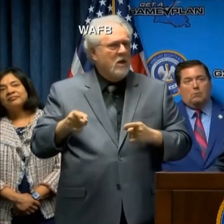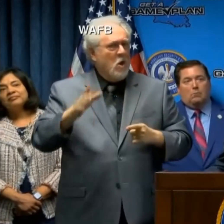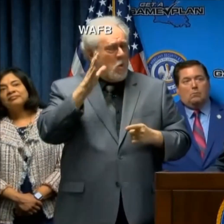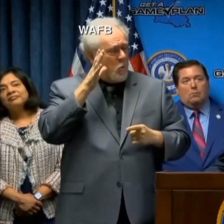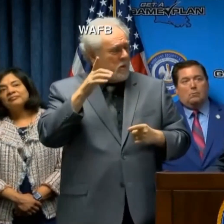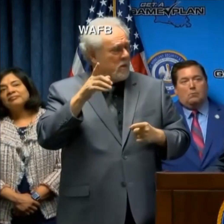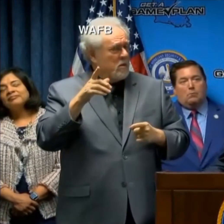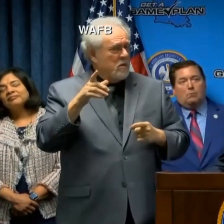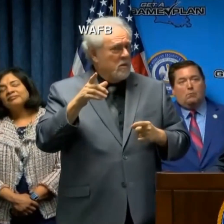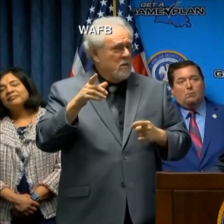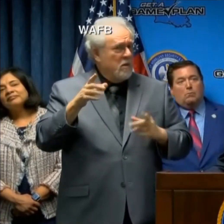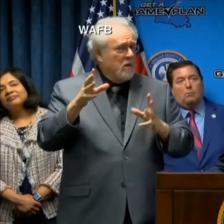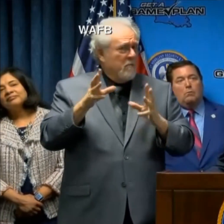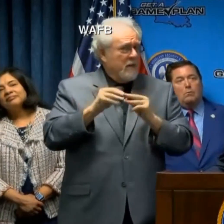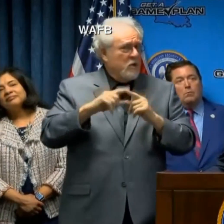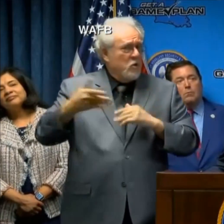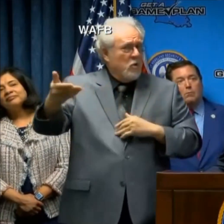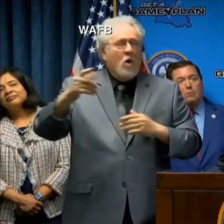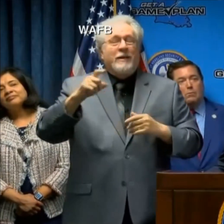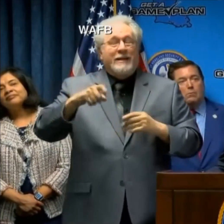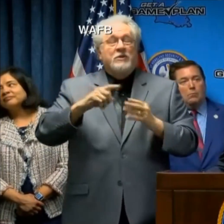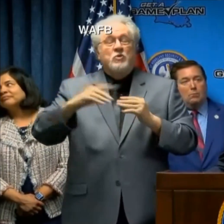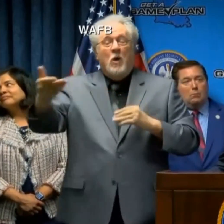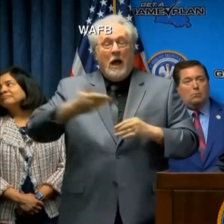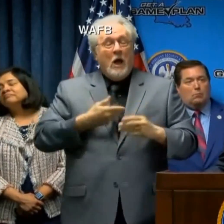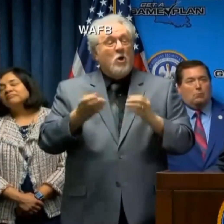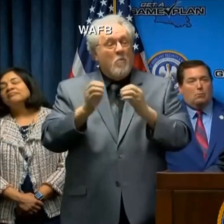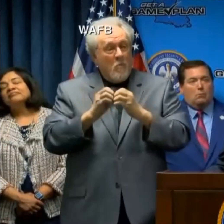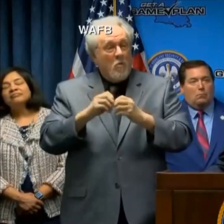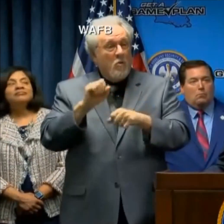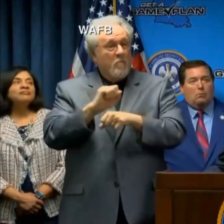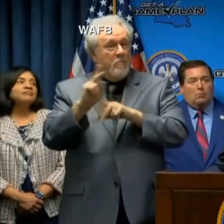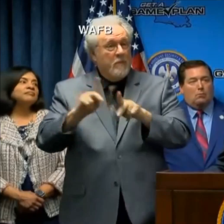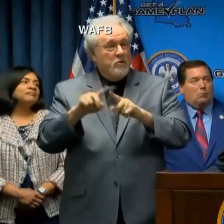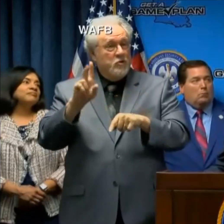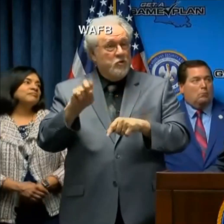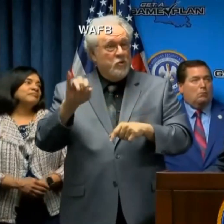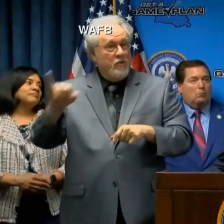effort to hire more employees to do that type of work yeah and that's a